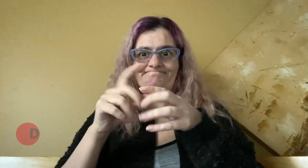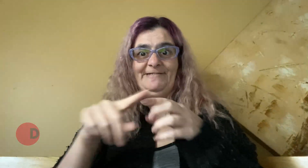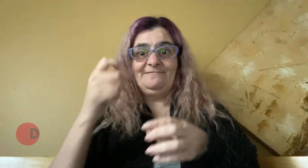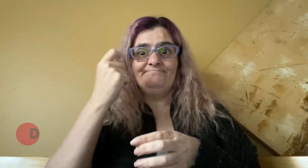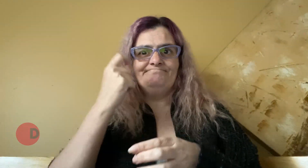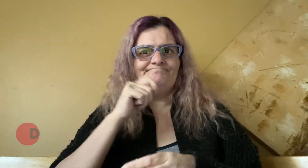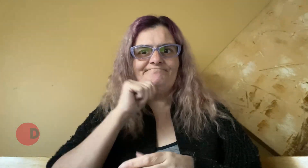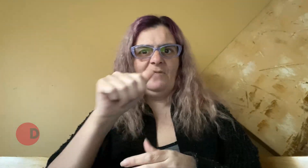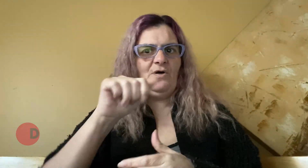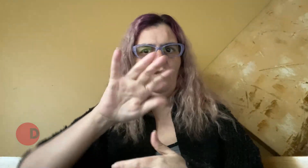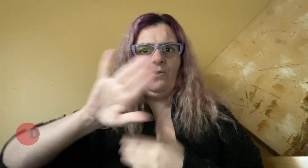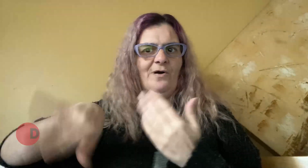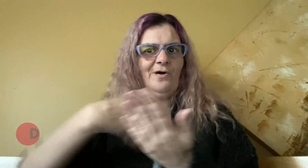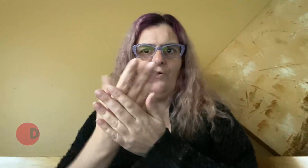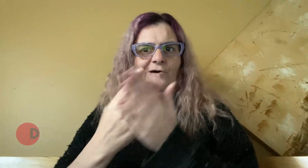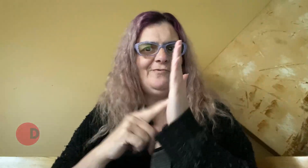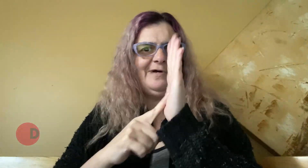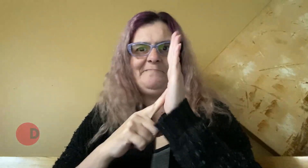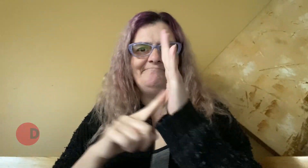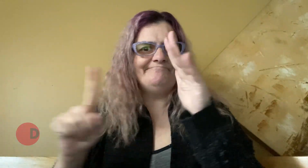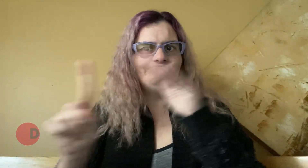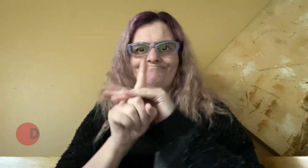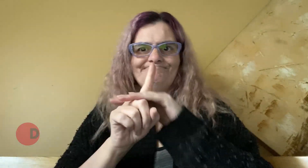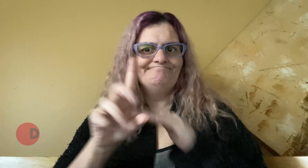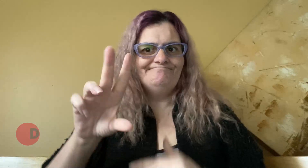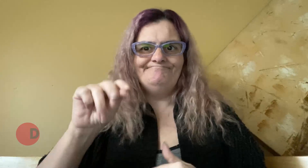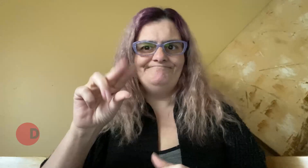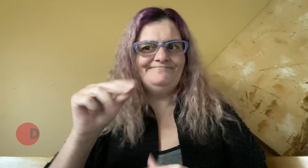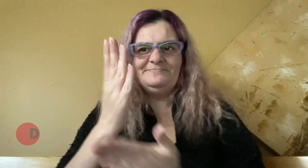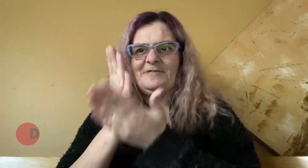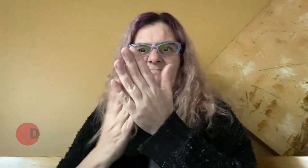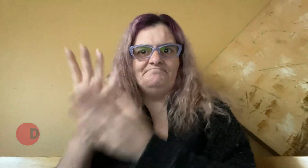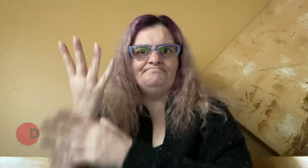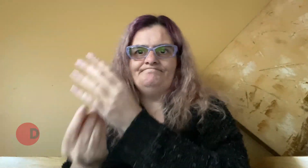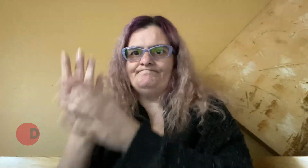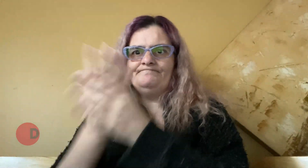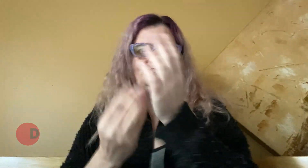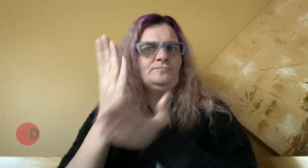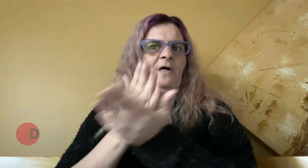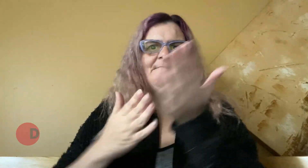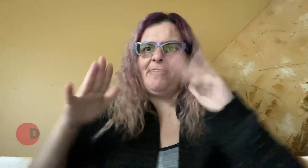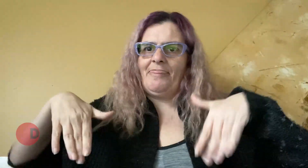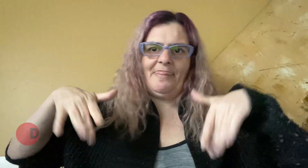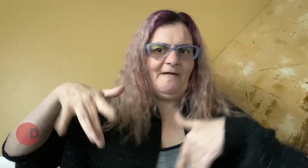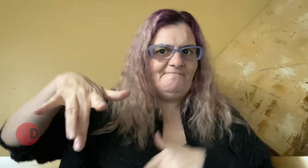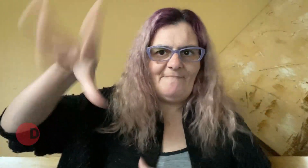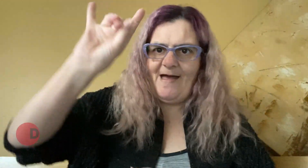some were absent or representatives had not yet been secured.